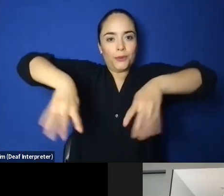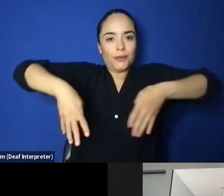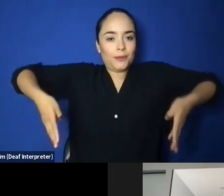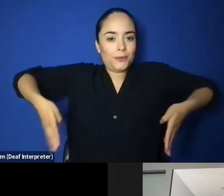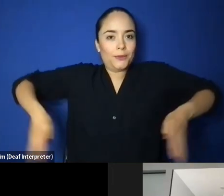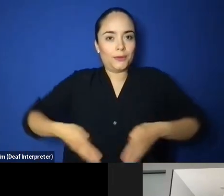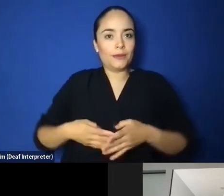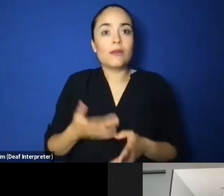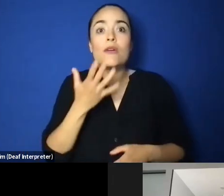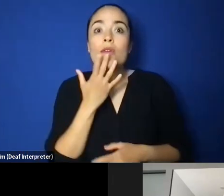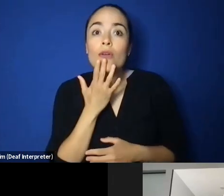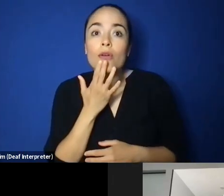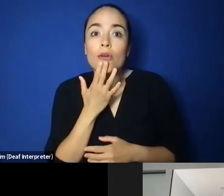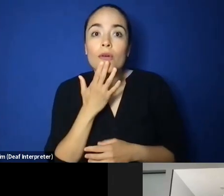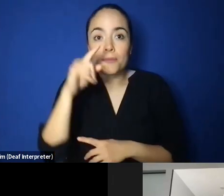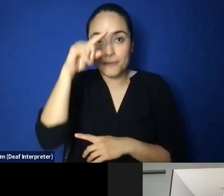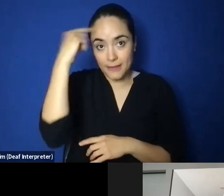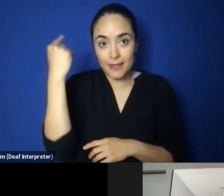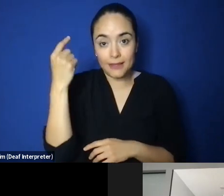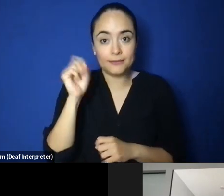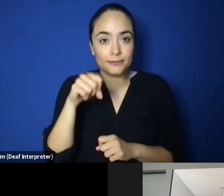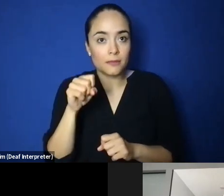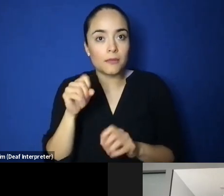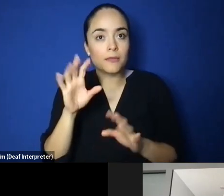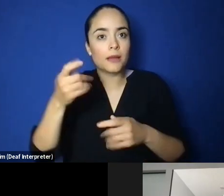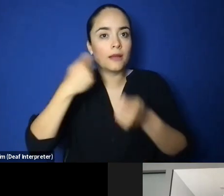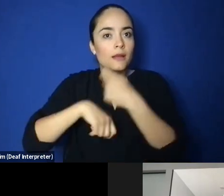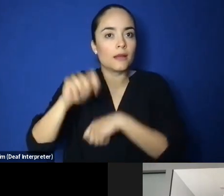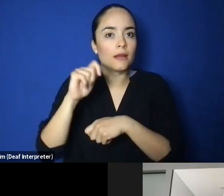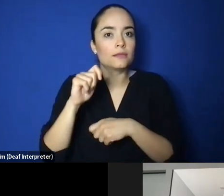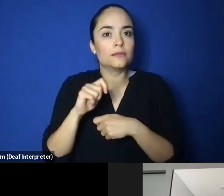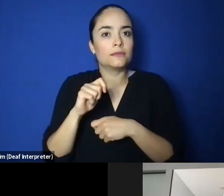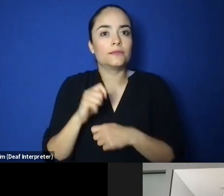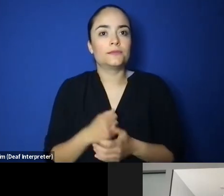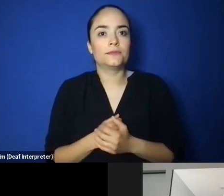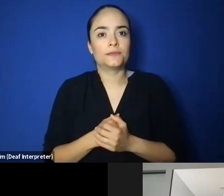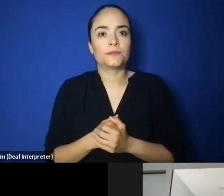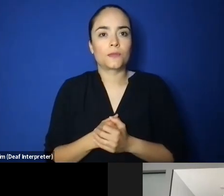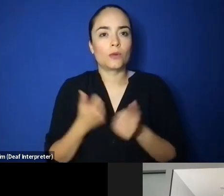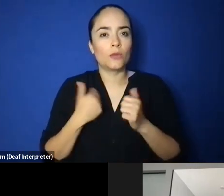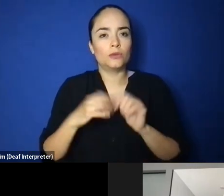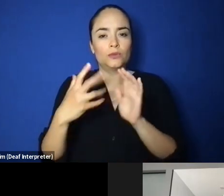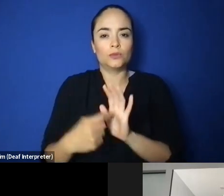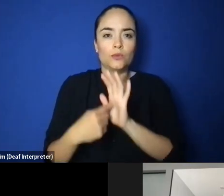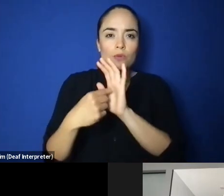grass. So I'm trying to emulate, copy the movement of that grass when I dance. Perfect.